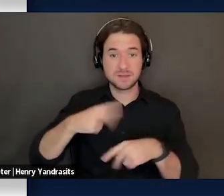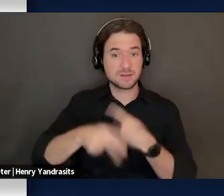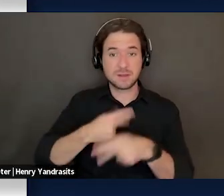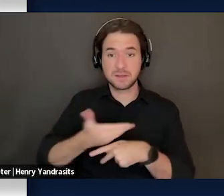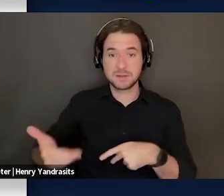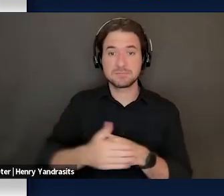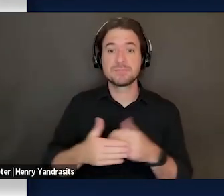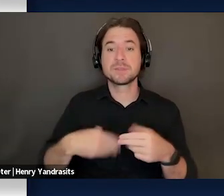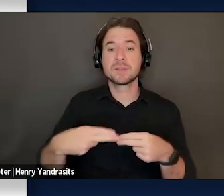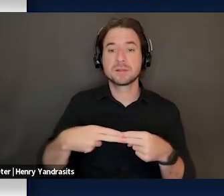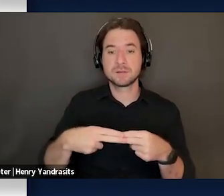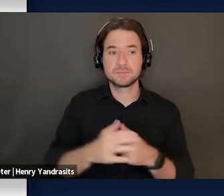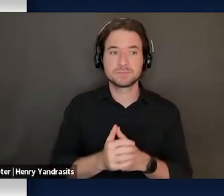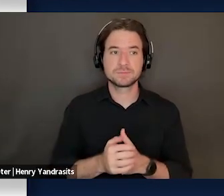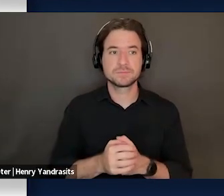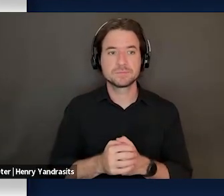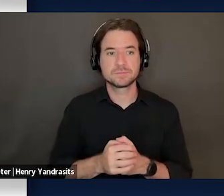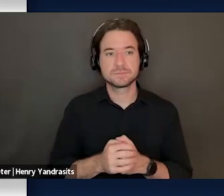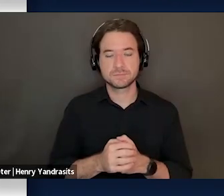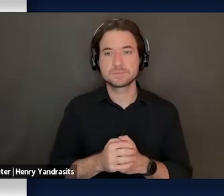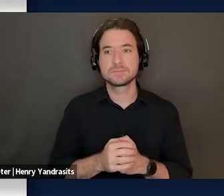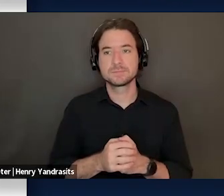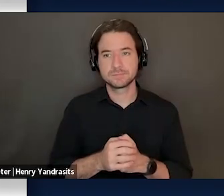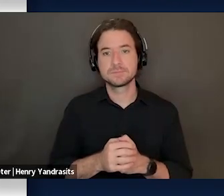And next slide.